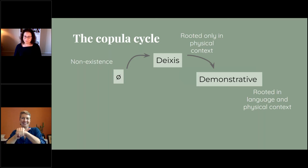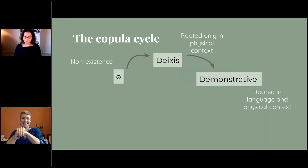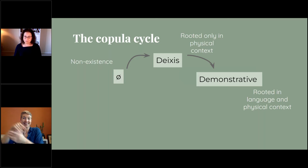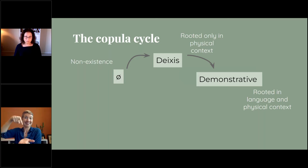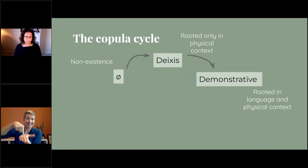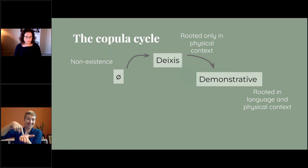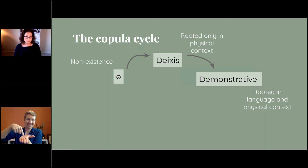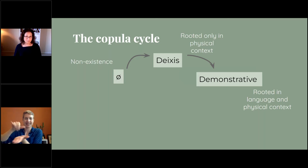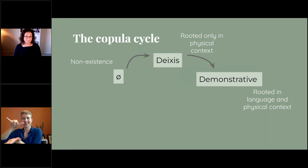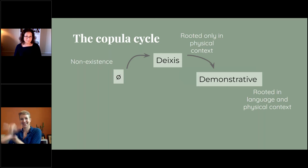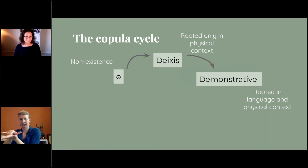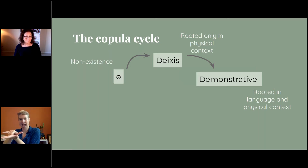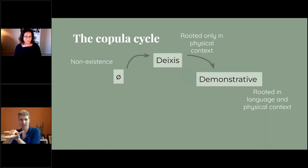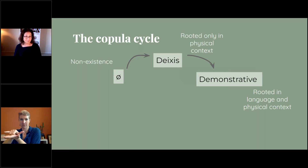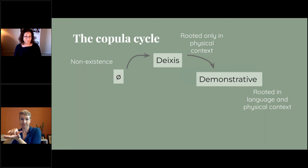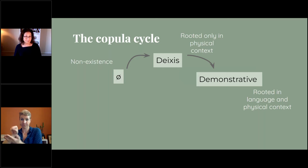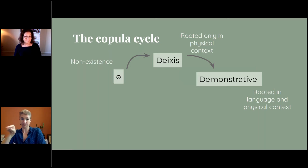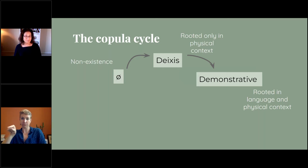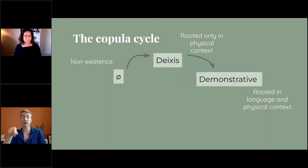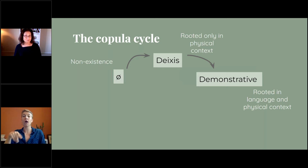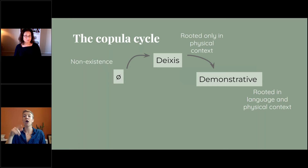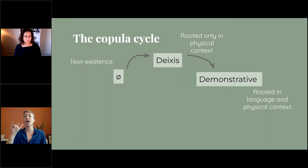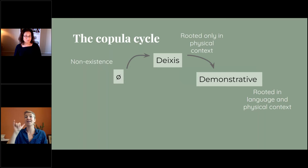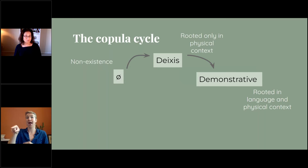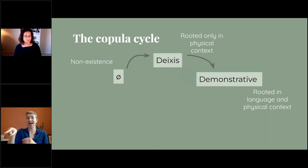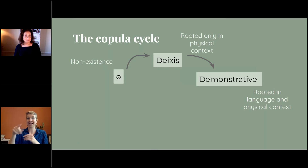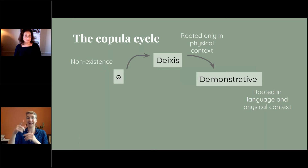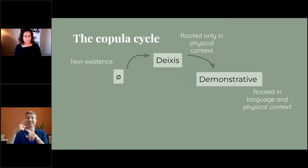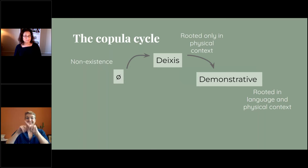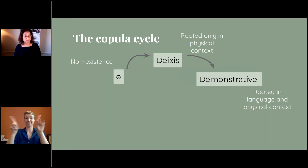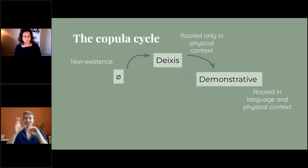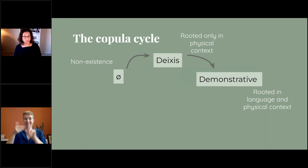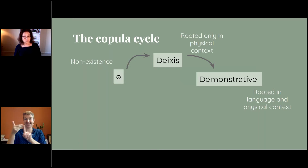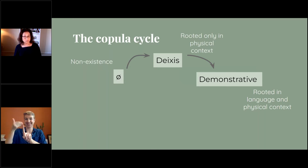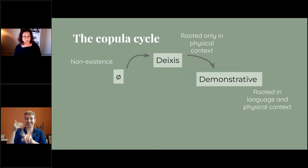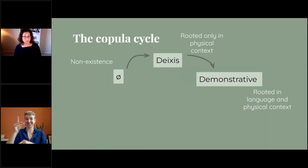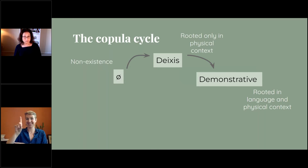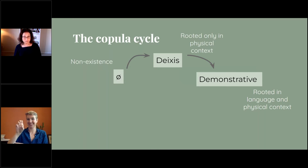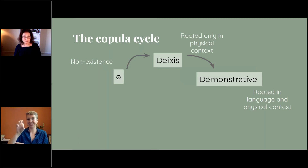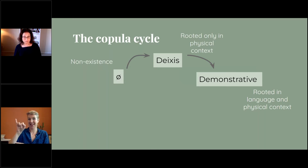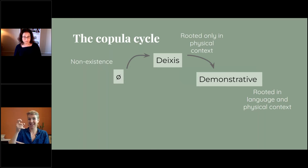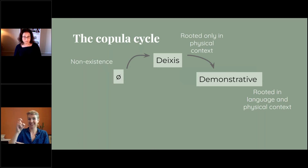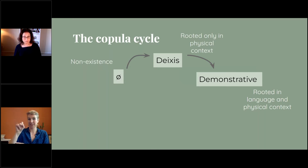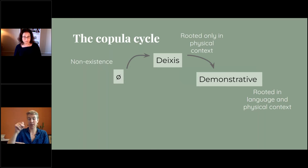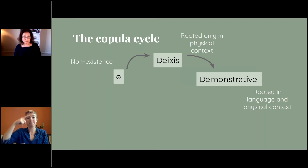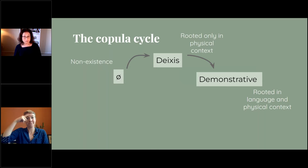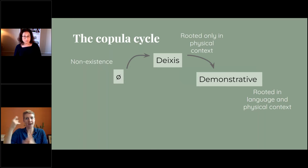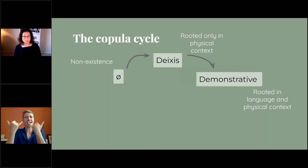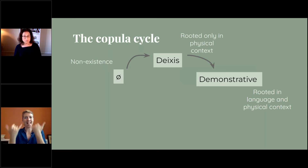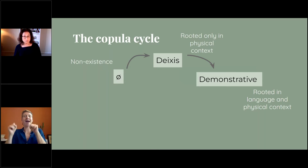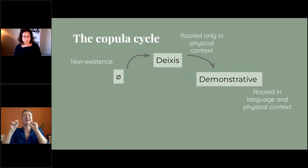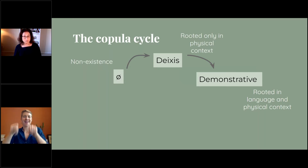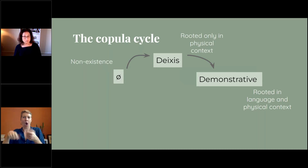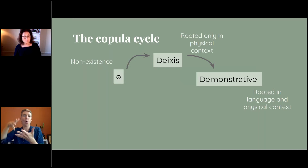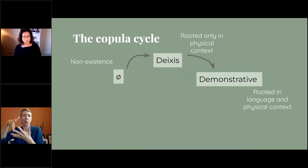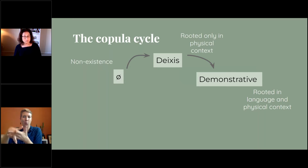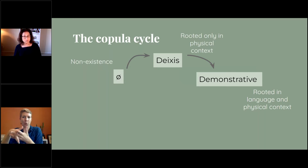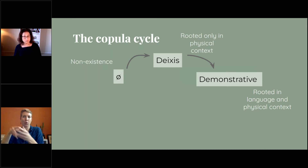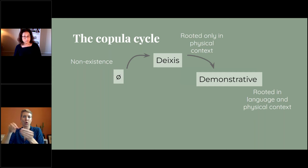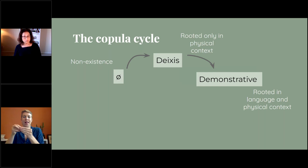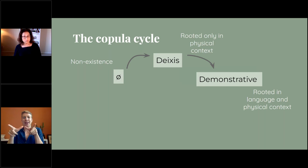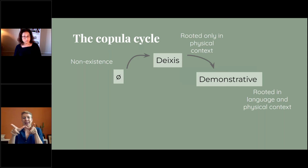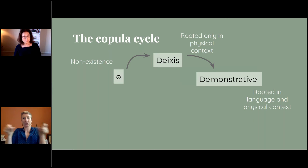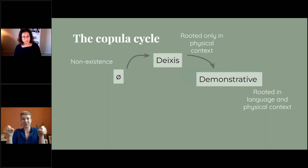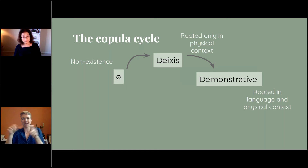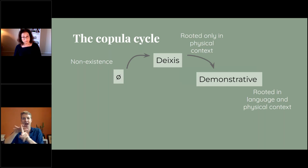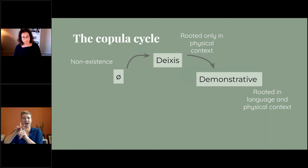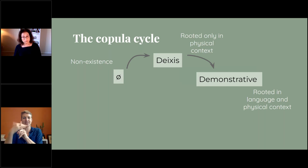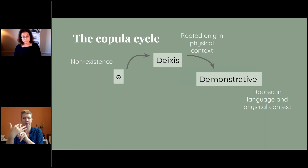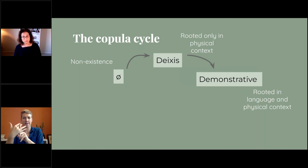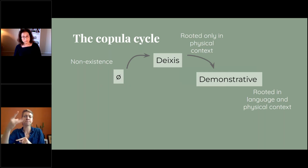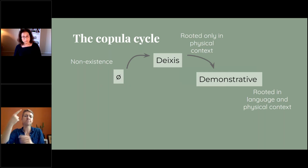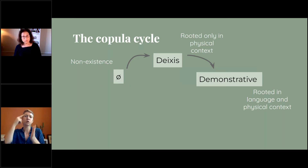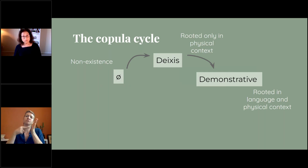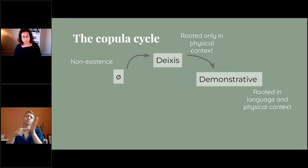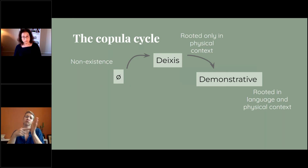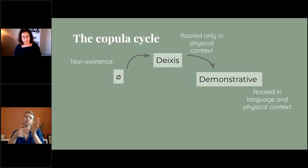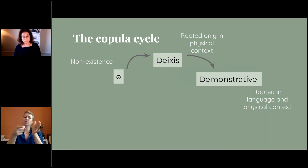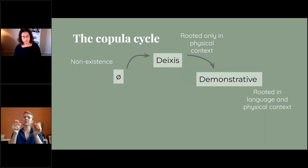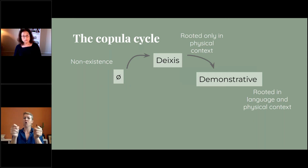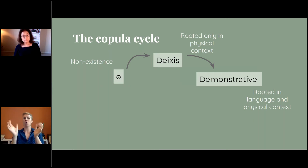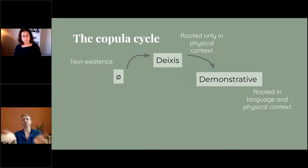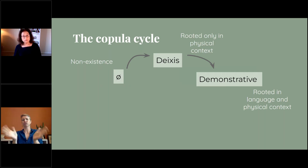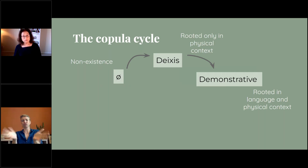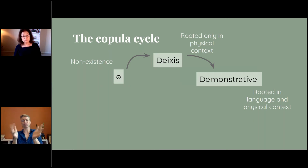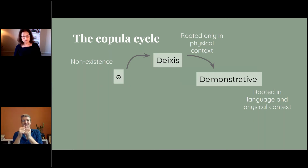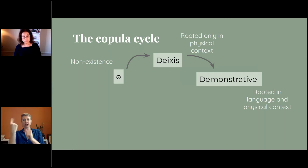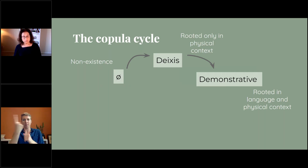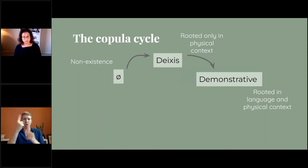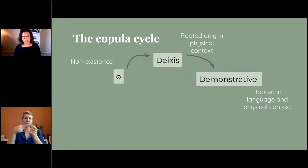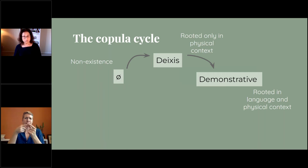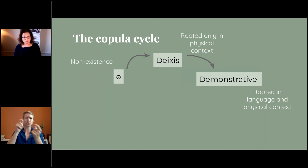And at this stage, again, this is the equivalent to what in spoken English should be `this’ or `that’, which is different than when it was deixis, because, as a demonstrative, it can be rooted in linguistic context.